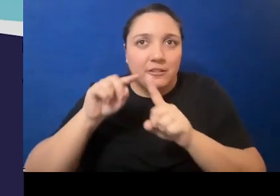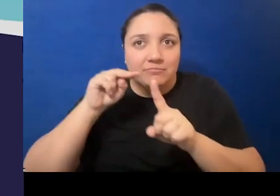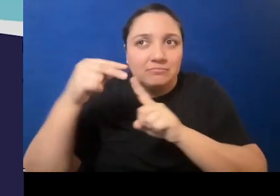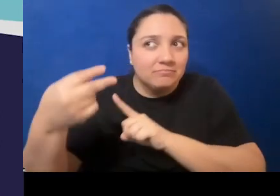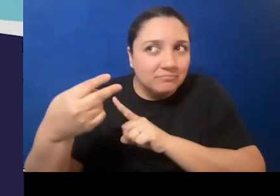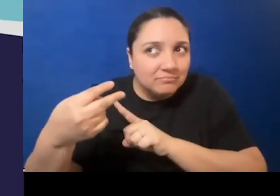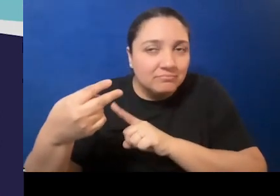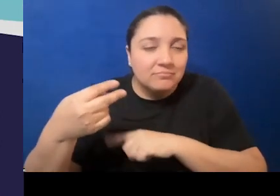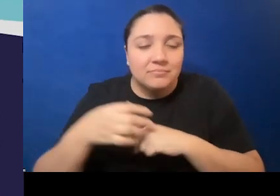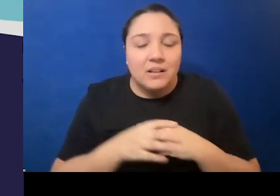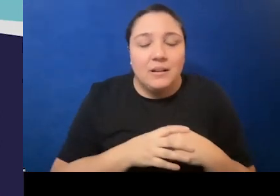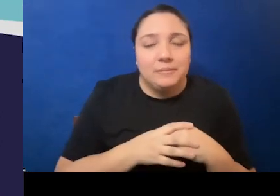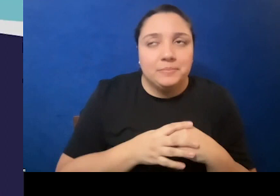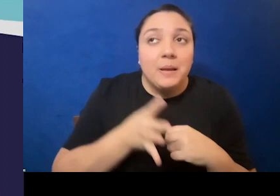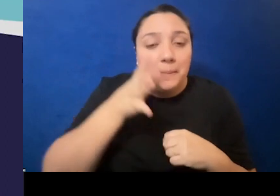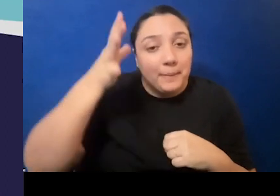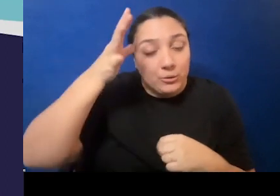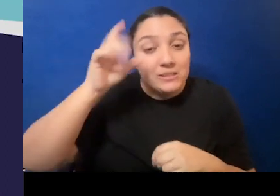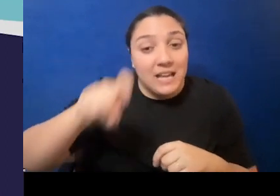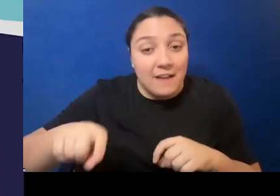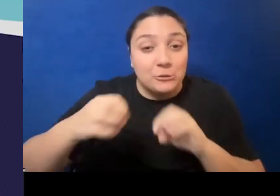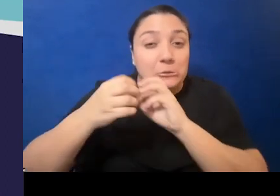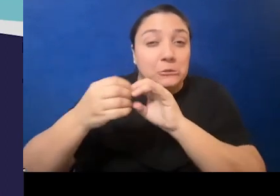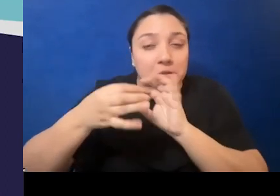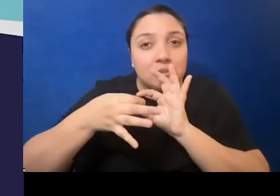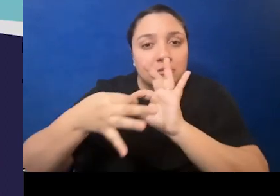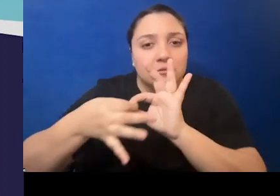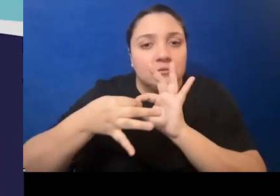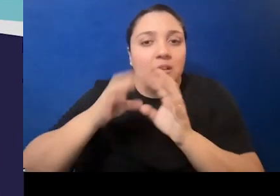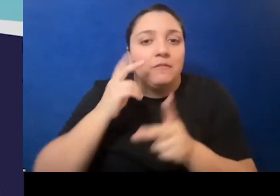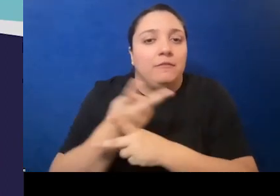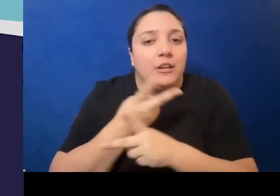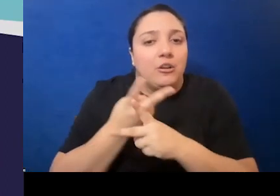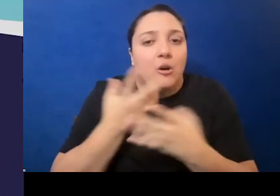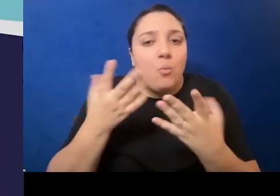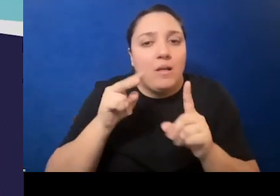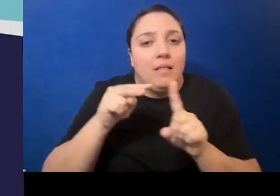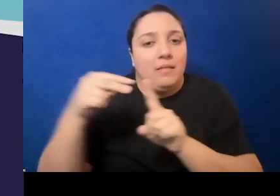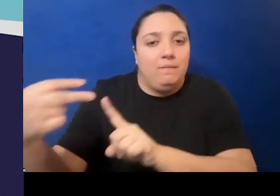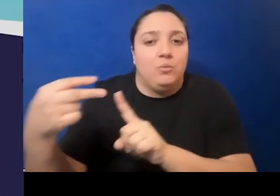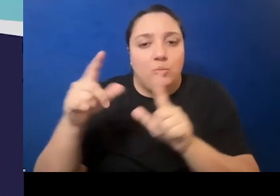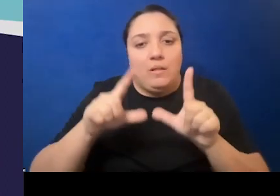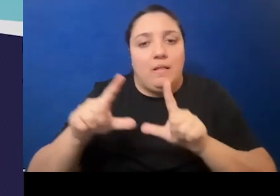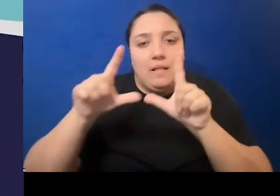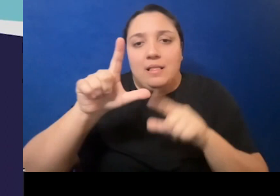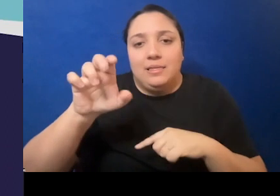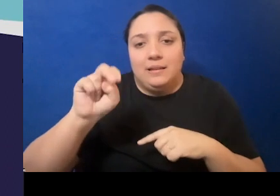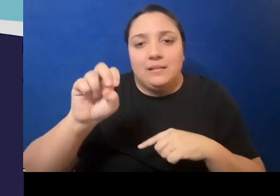DIFFERENT LENSES, I TELL THE PARENTS AND DISTRICTS AND PARENTS HAVE TO WORK TOGETHER COLLABORATIVELY AND THERE ARE